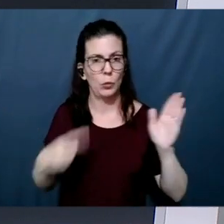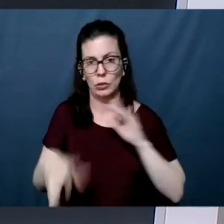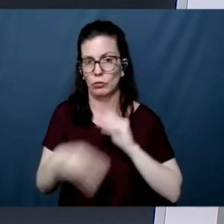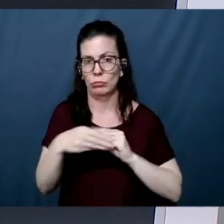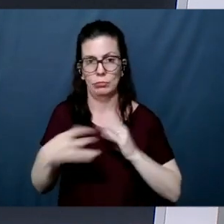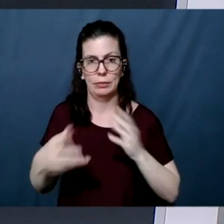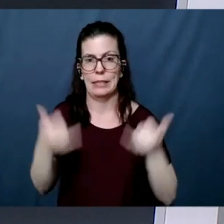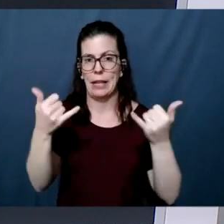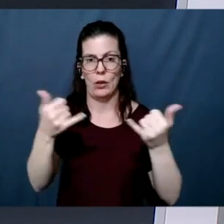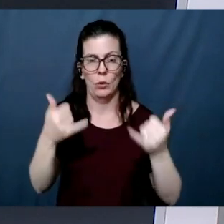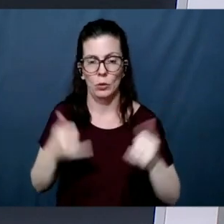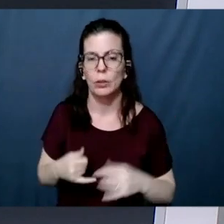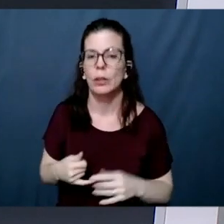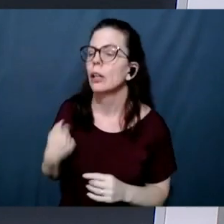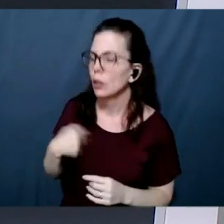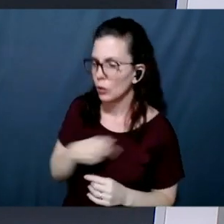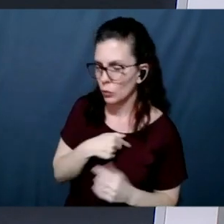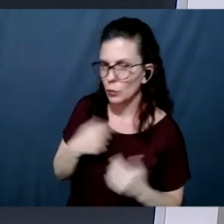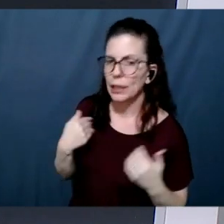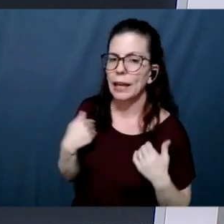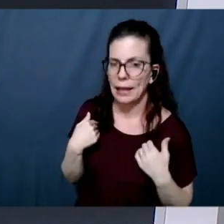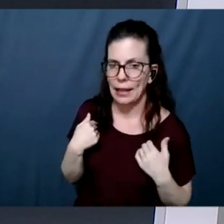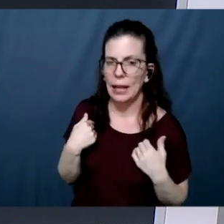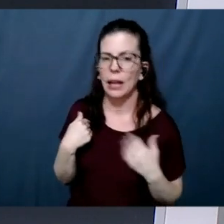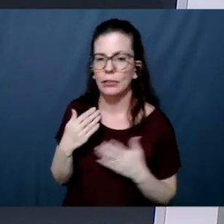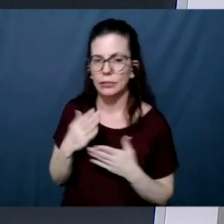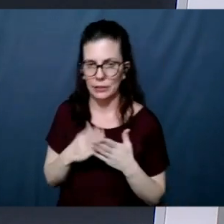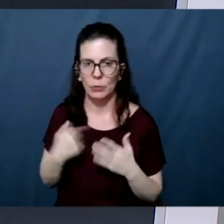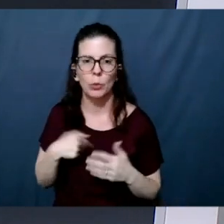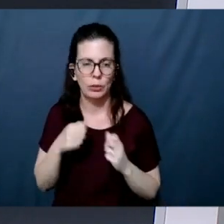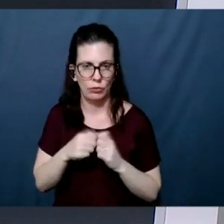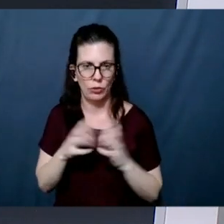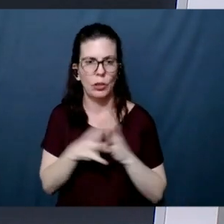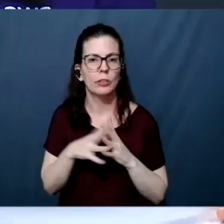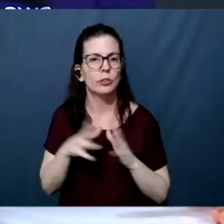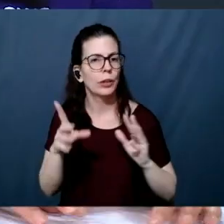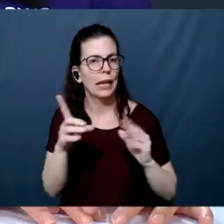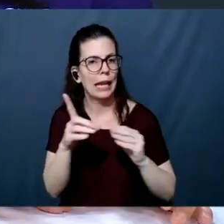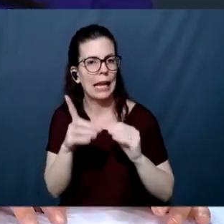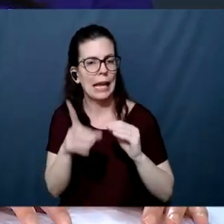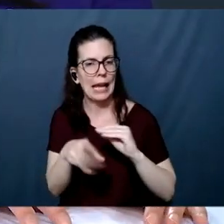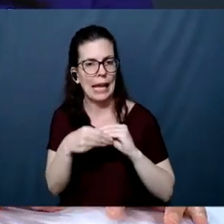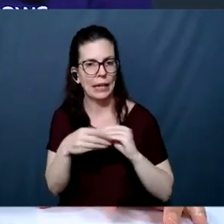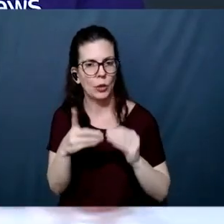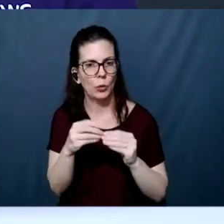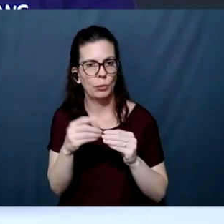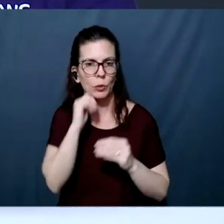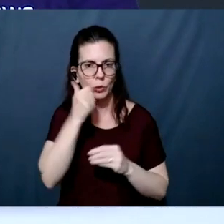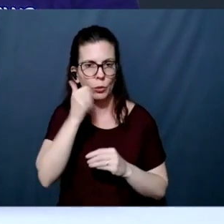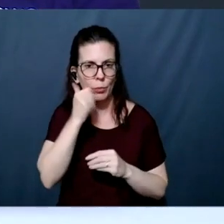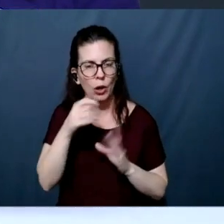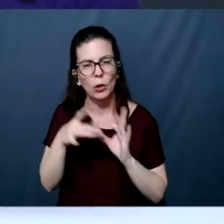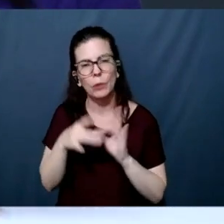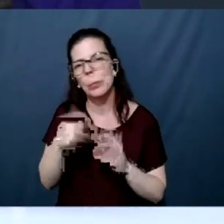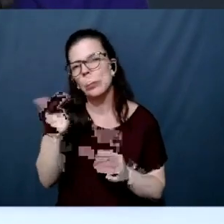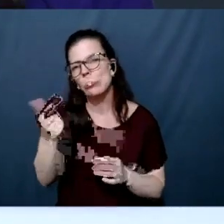We have 13 that we've launched, we are adding one more tomorrow, which is about Greengrass supporting lookout provision as well.